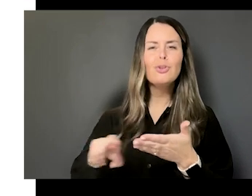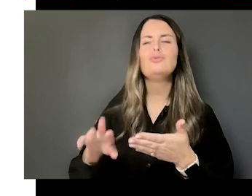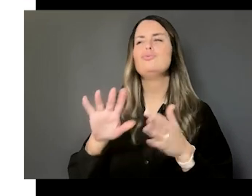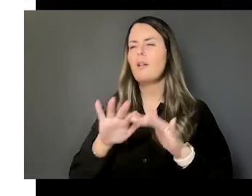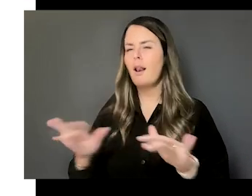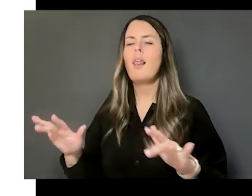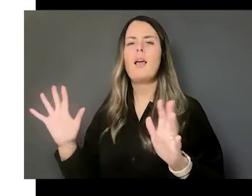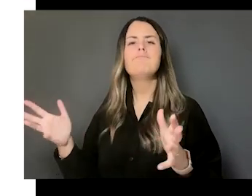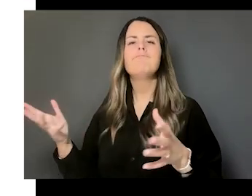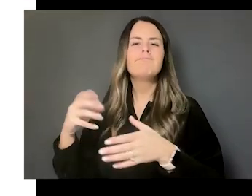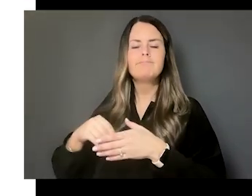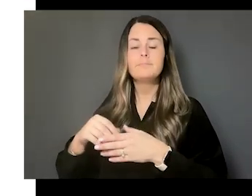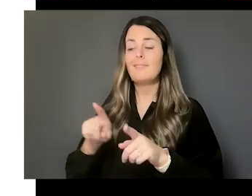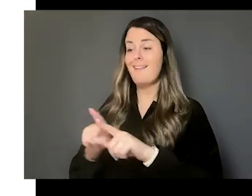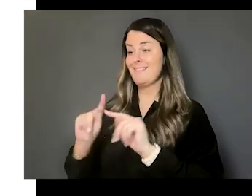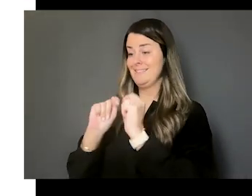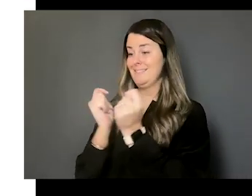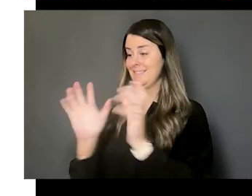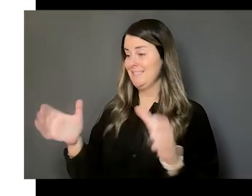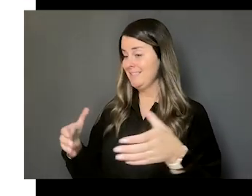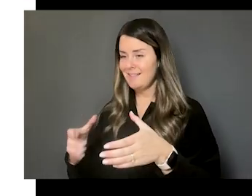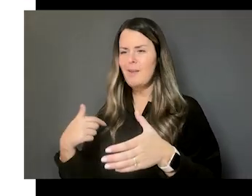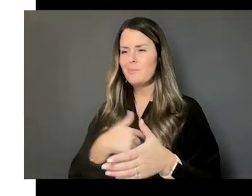And as a team, we decided that